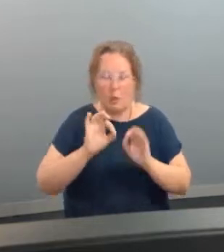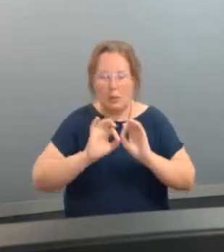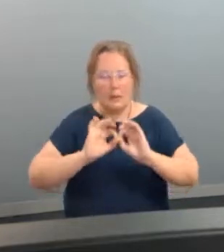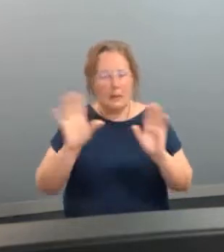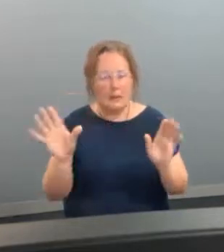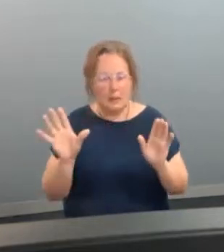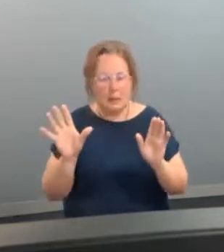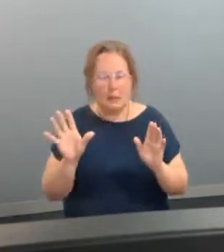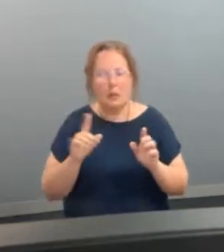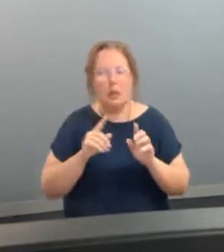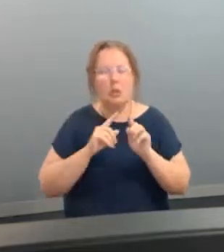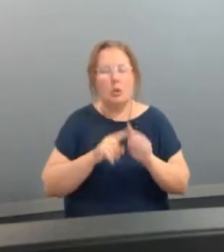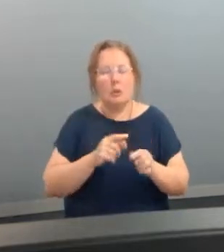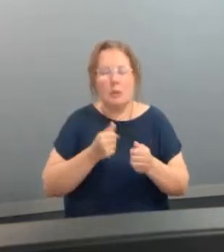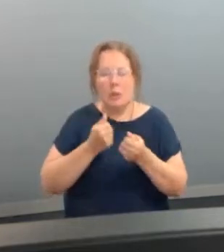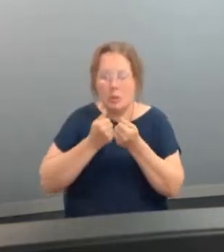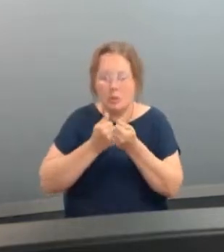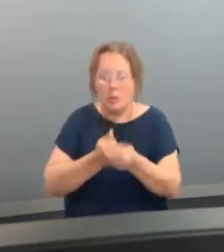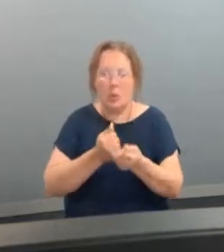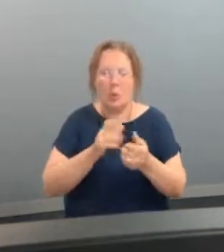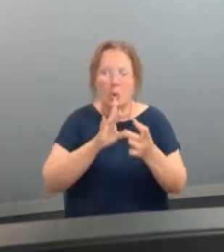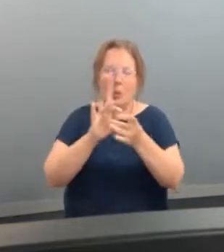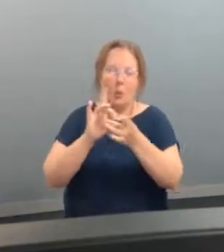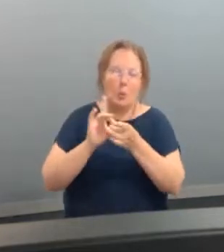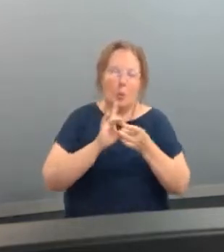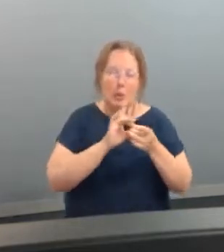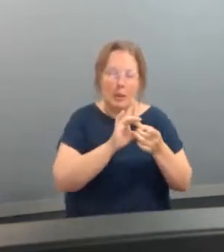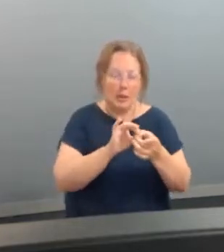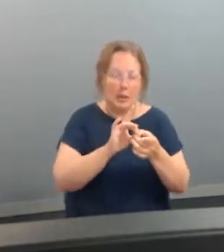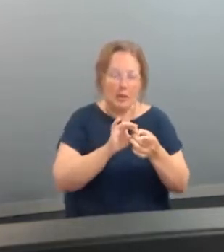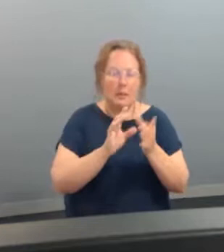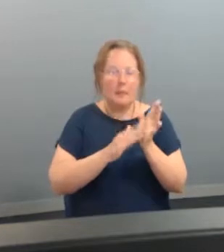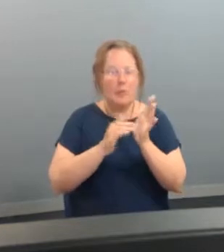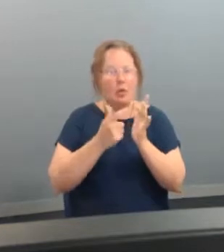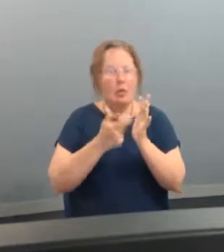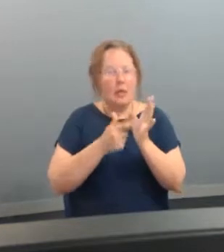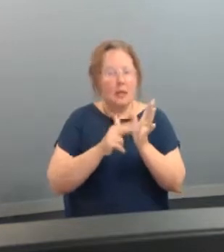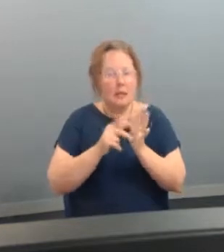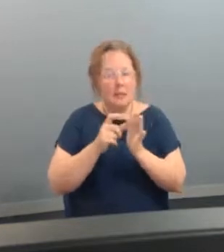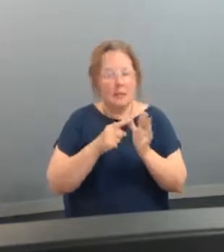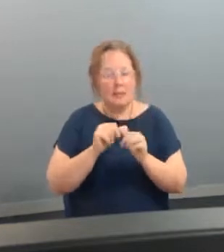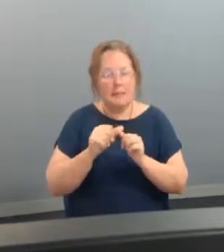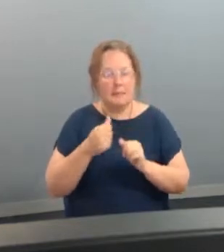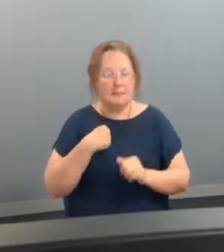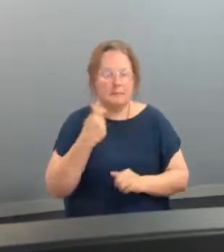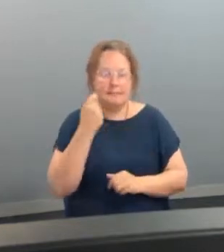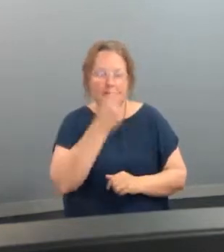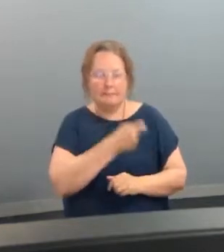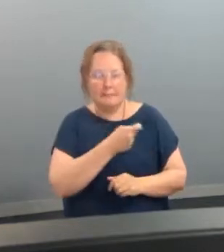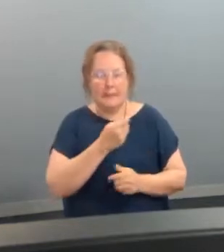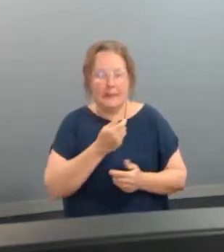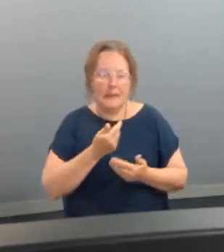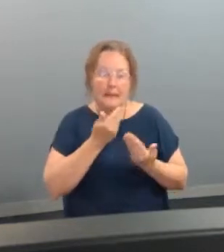services that self-managers for young children and what they can choose, but it is still